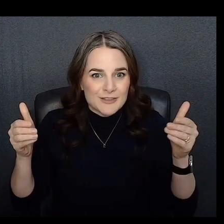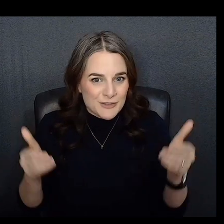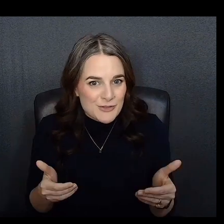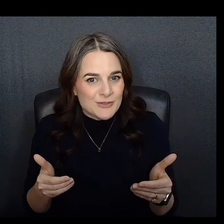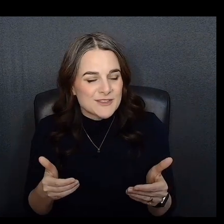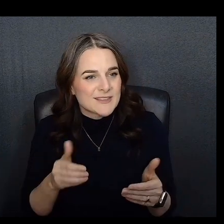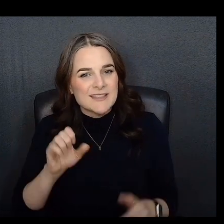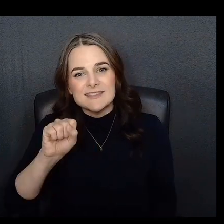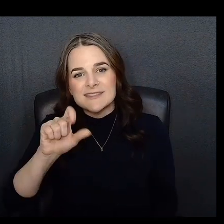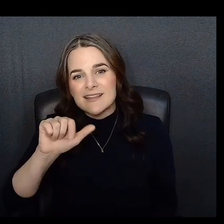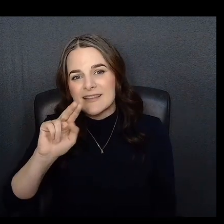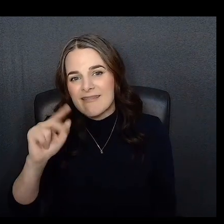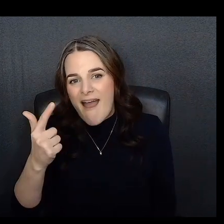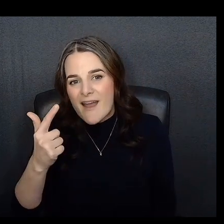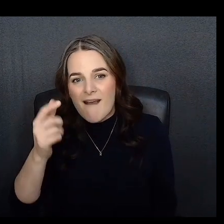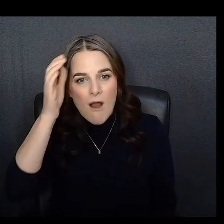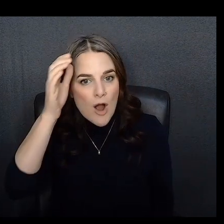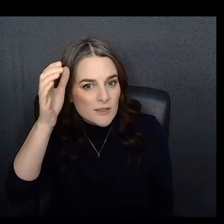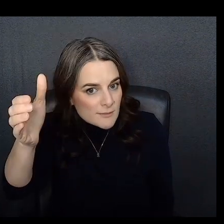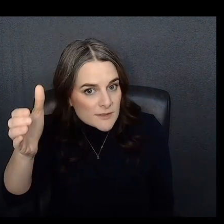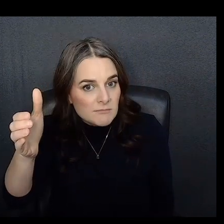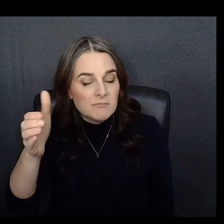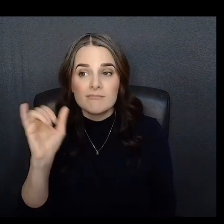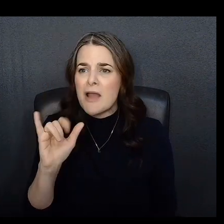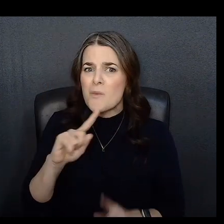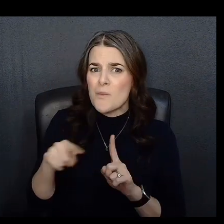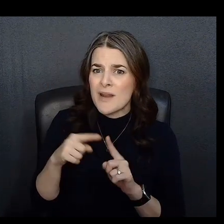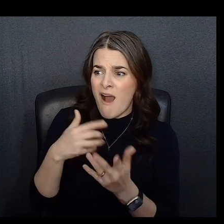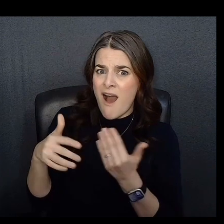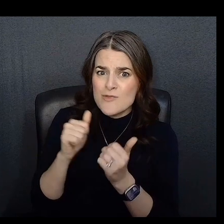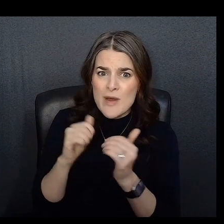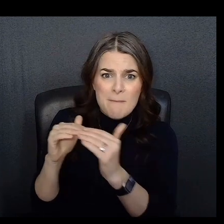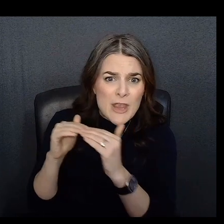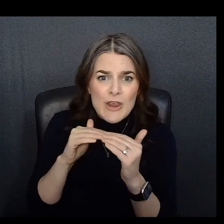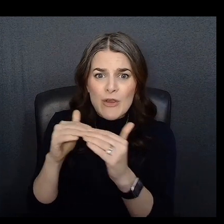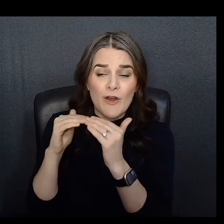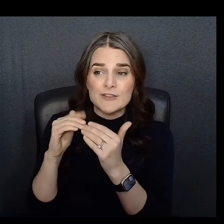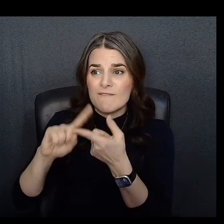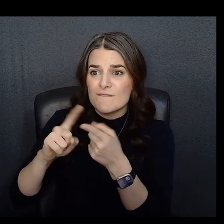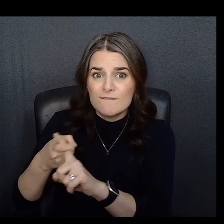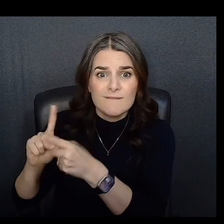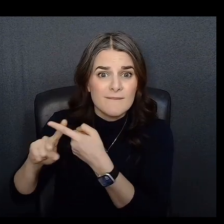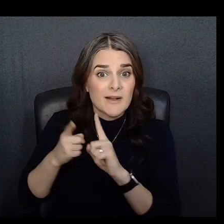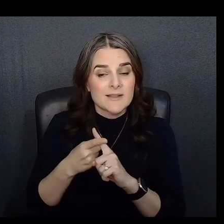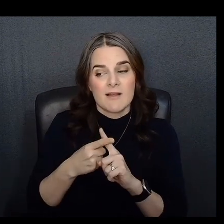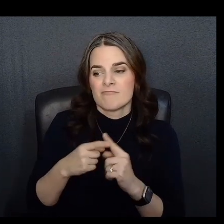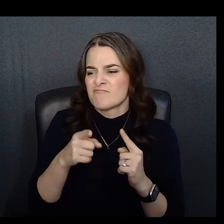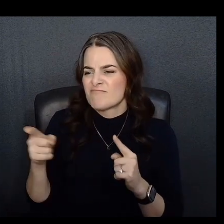concepts, especially if students, when they're with their peers, their friends, they use different words.